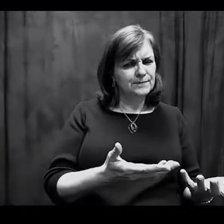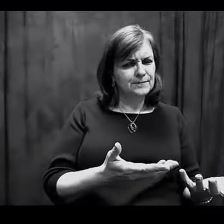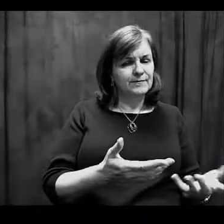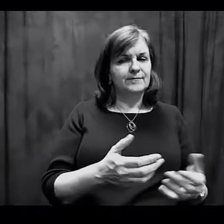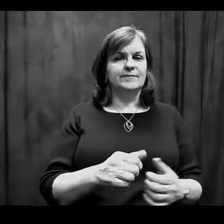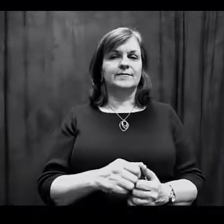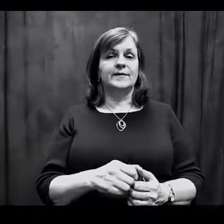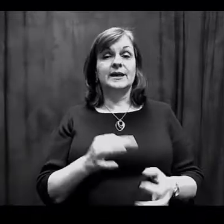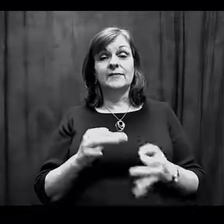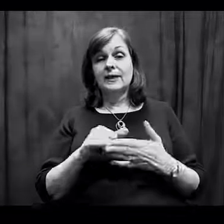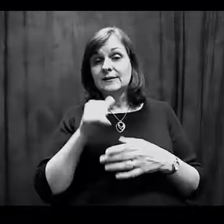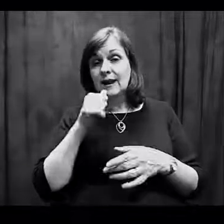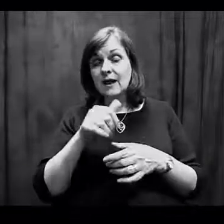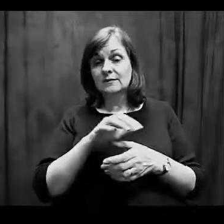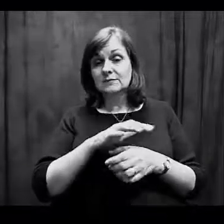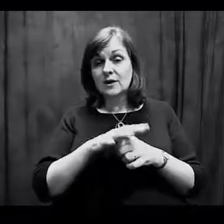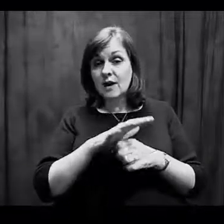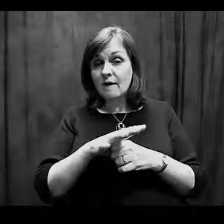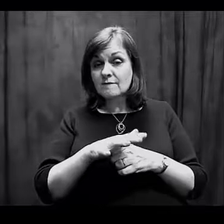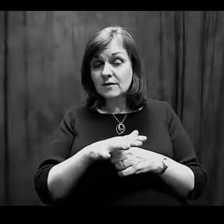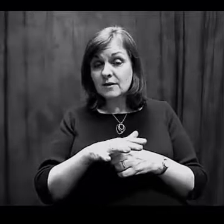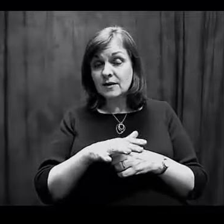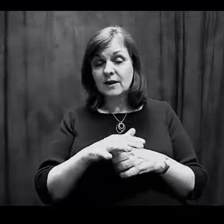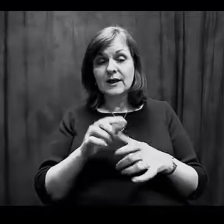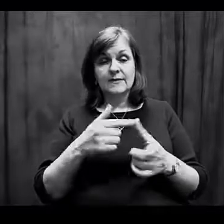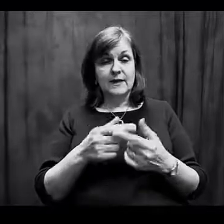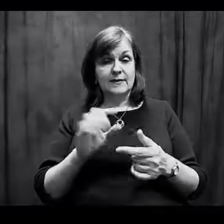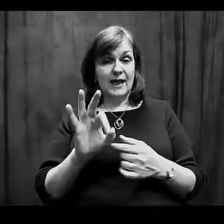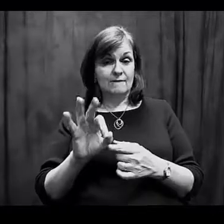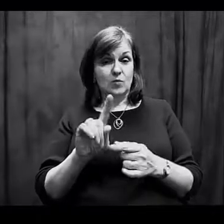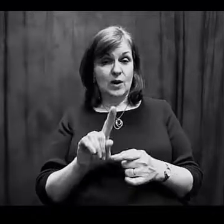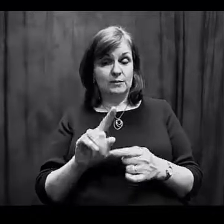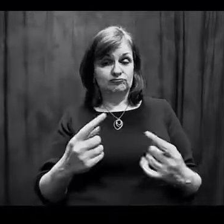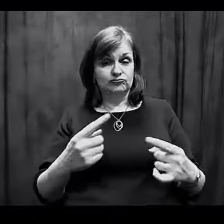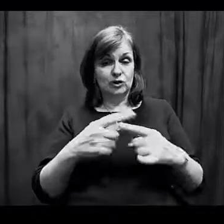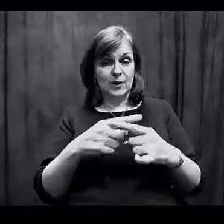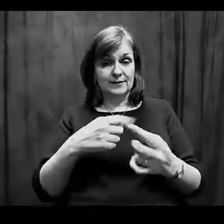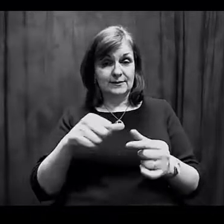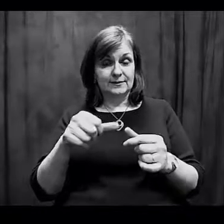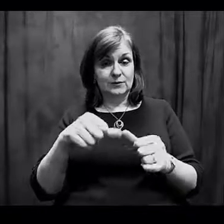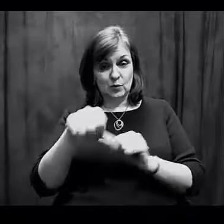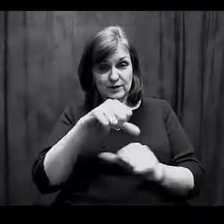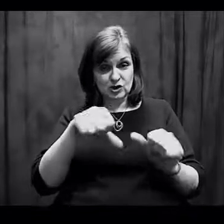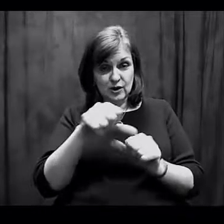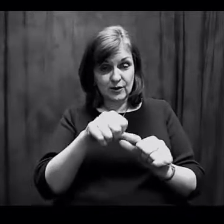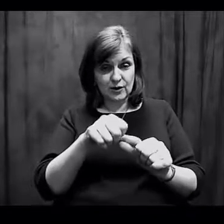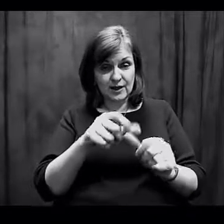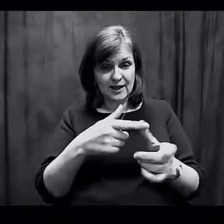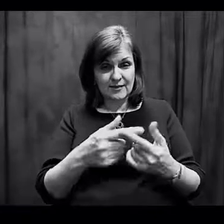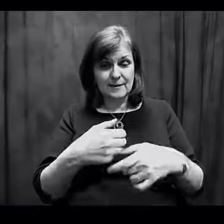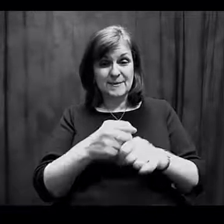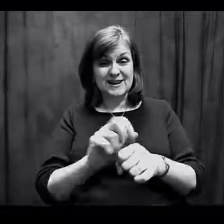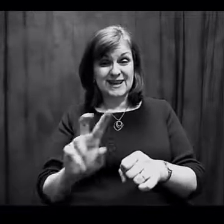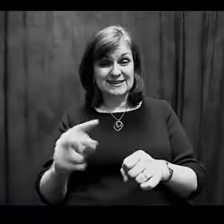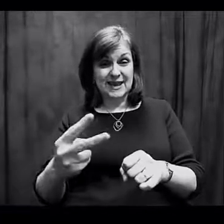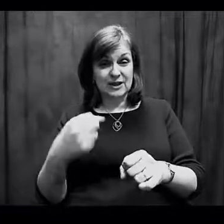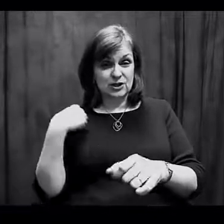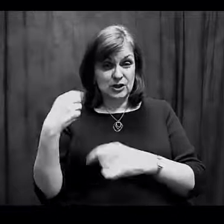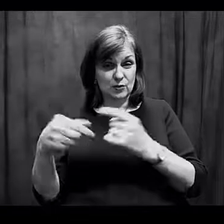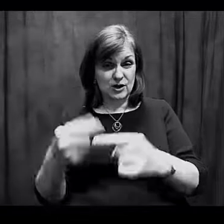well like this wasn't confusing enough when he then crossed this first generation to produce a second generation